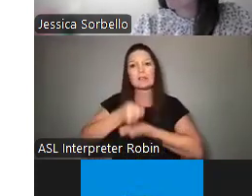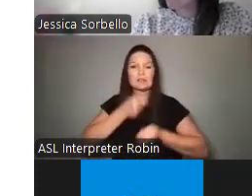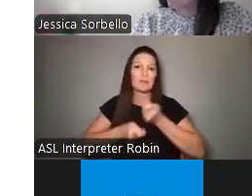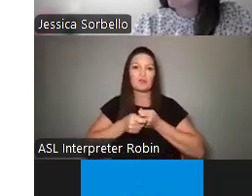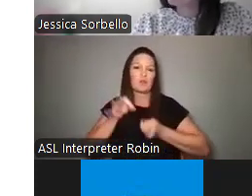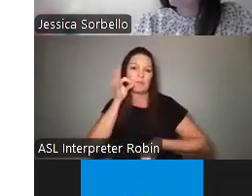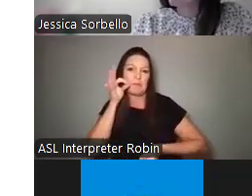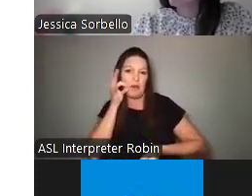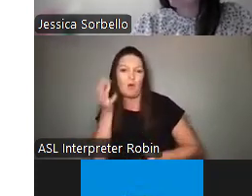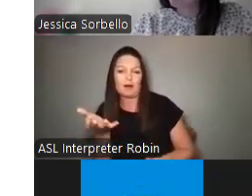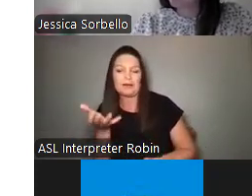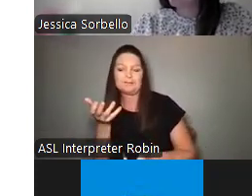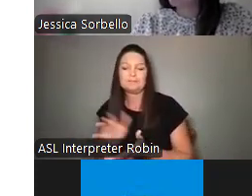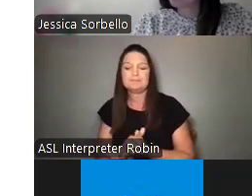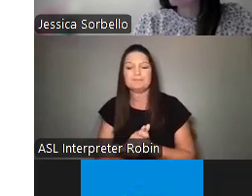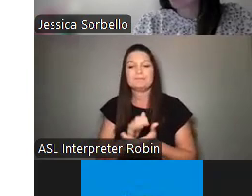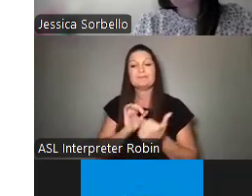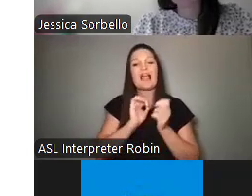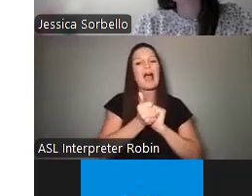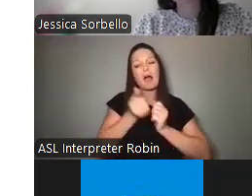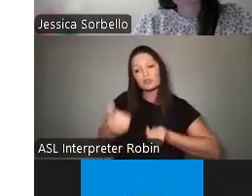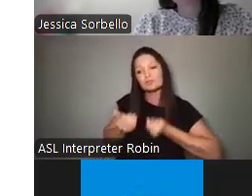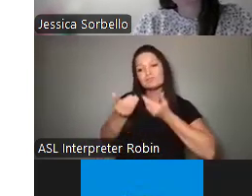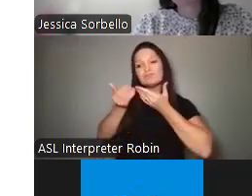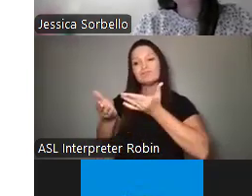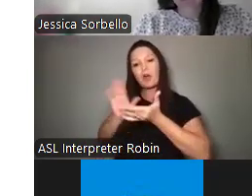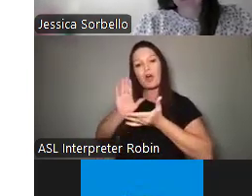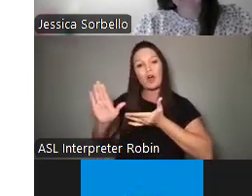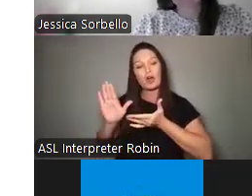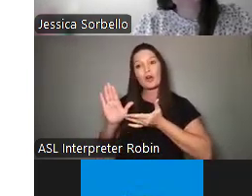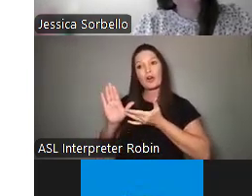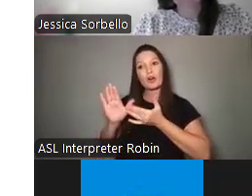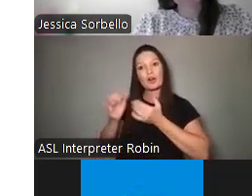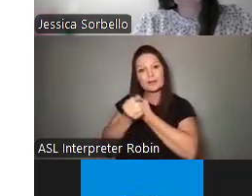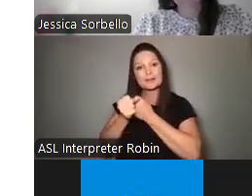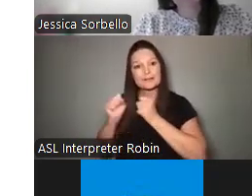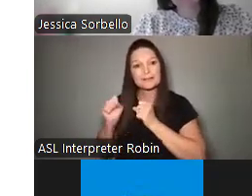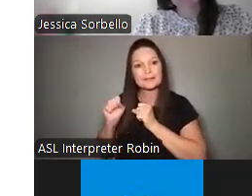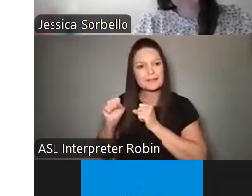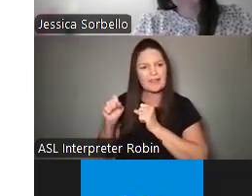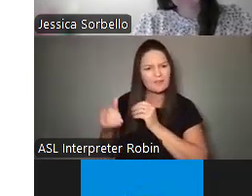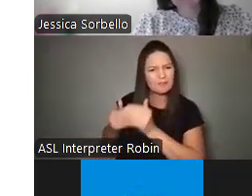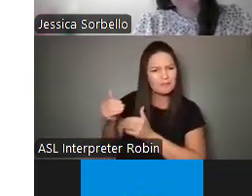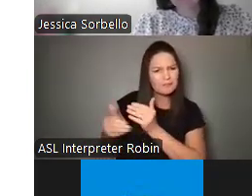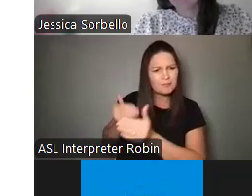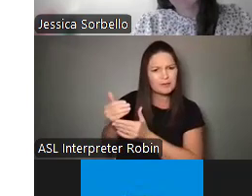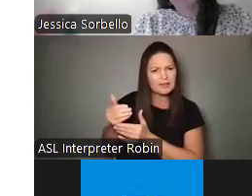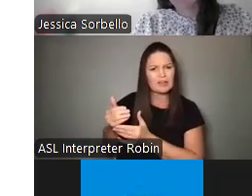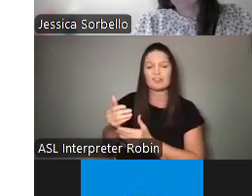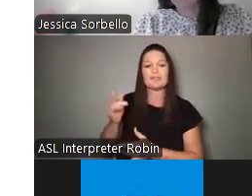marijuana. How would you make suggestions for best harm reduction practices for Sally and her situation? Anyone would be willing to raise jury hand and unmute, that would be